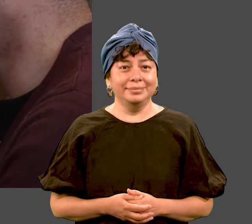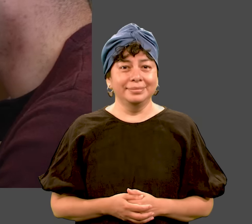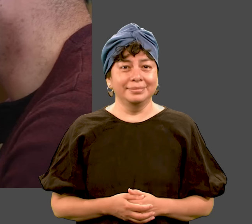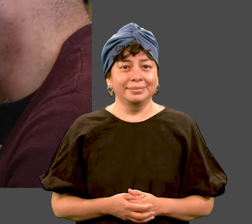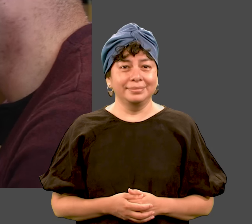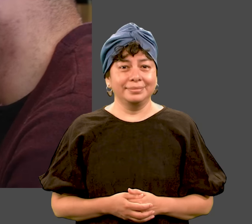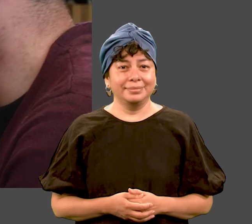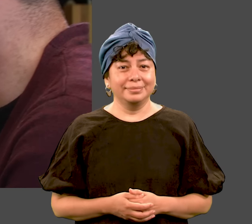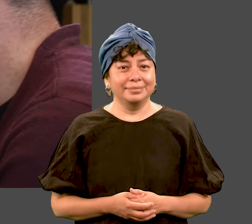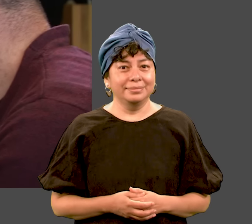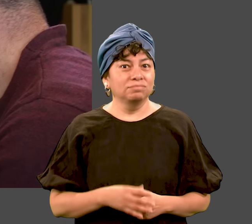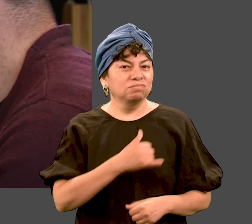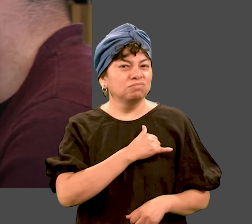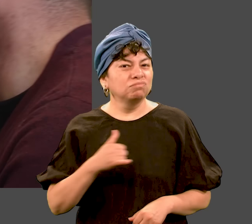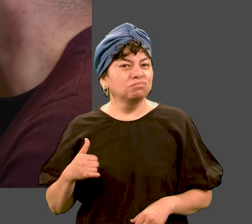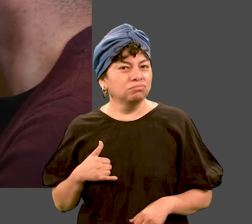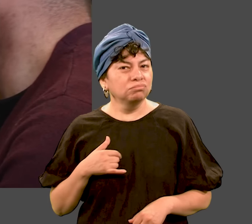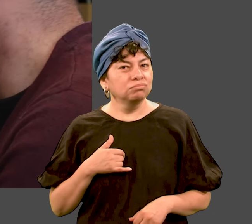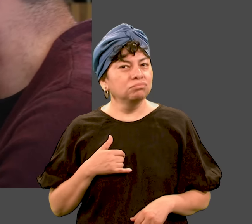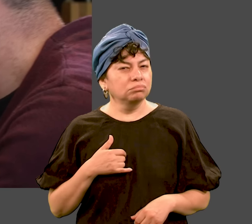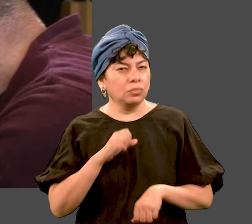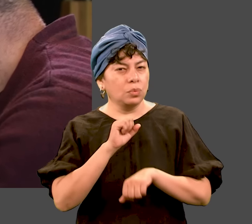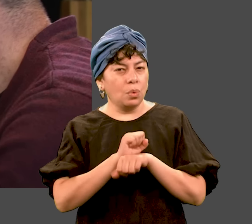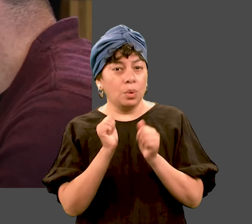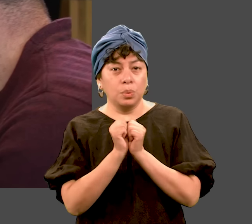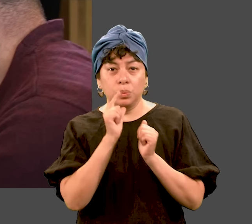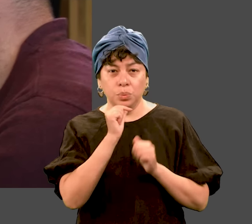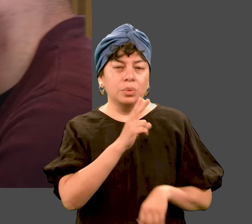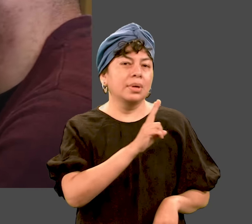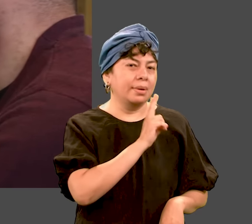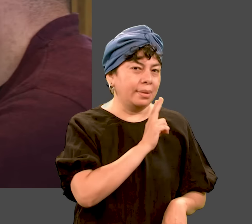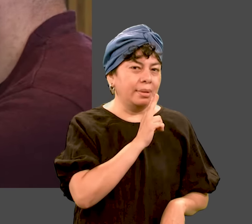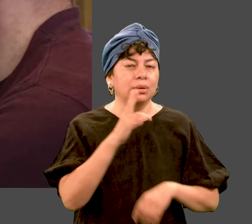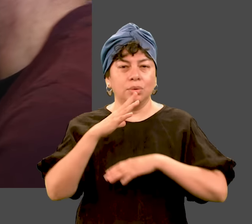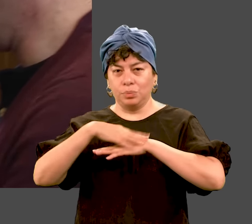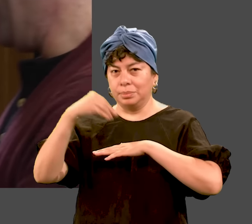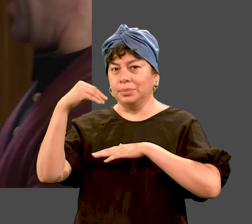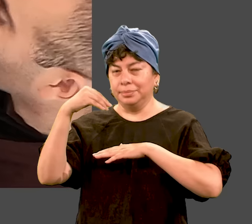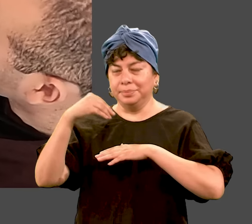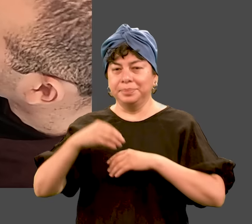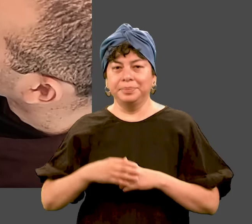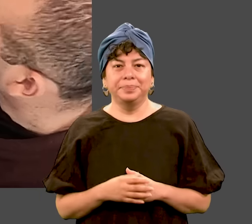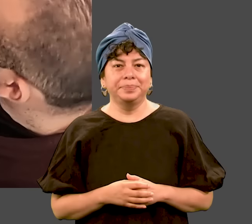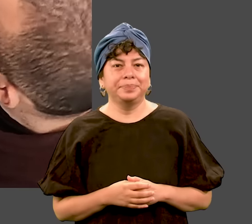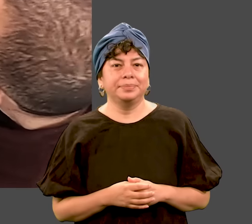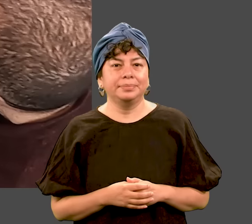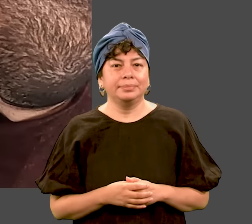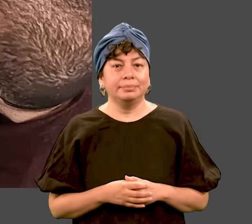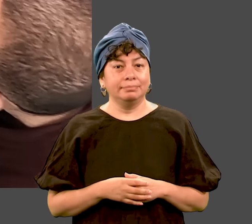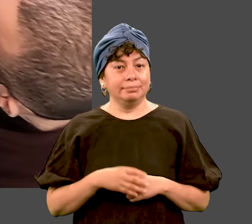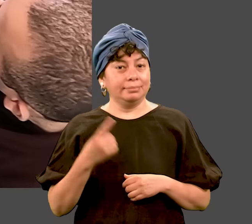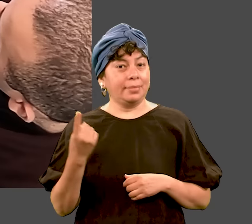REBECCA (VO): Jelica works closely with Hayley Broadway and Roberto Cabrera. We sat in circle to have this discussion.